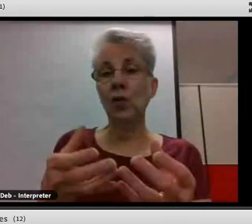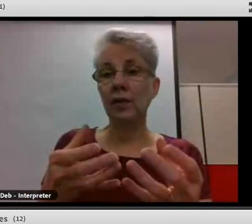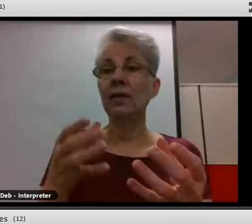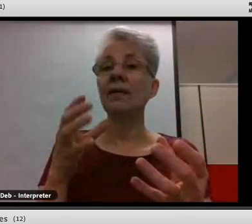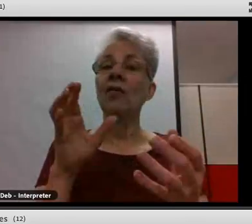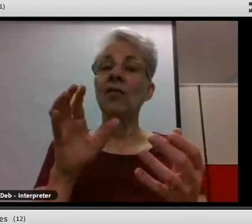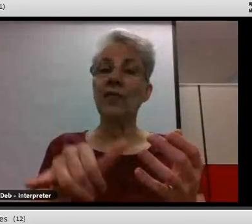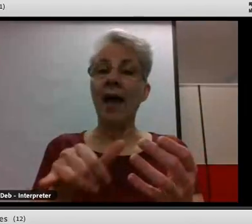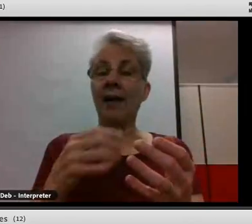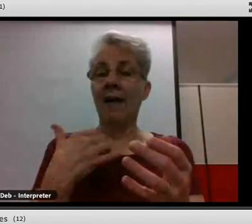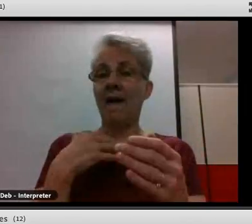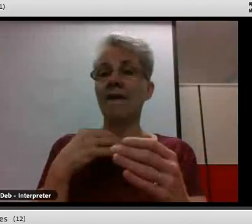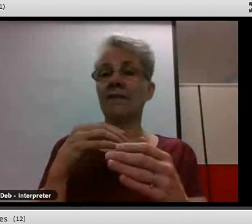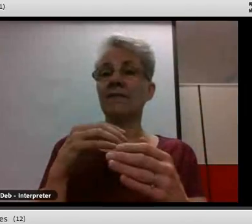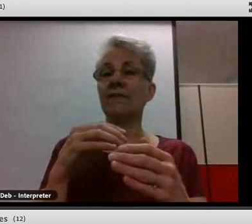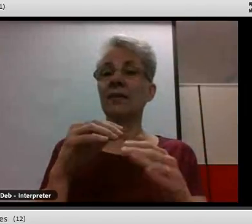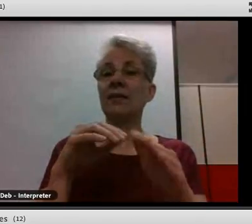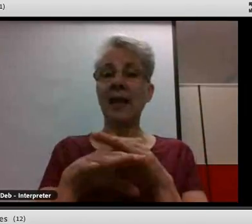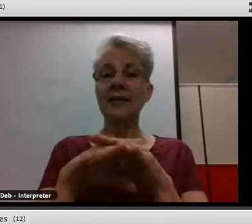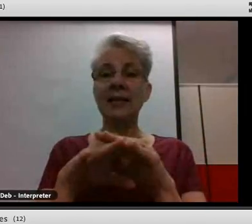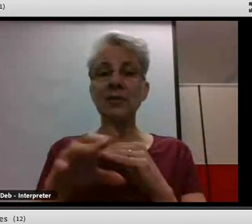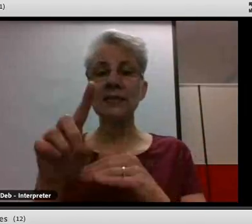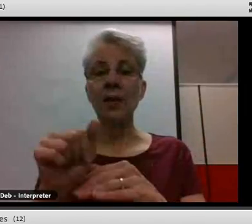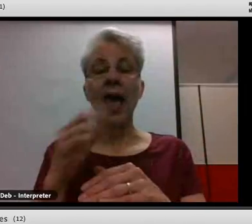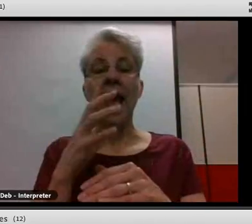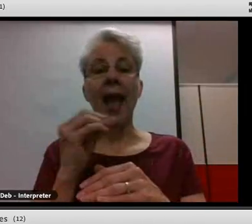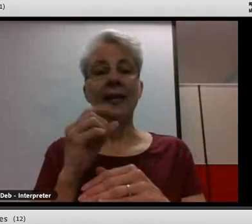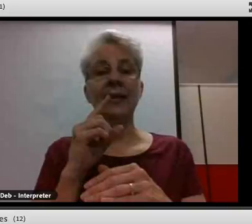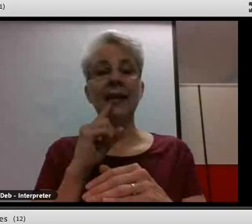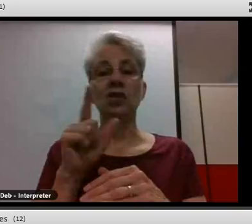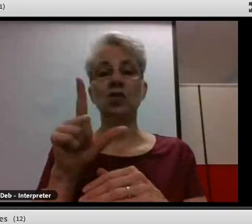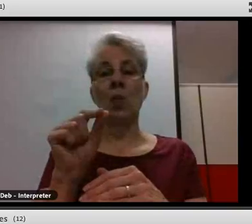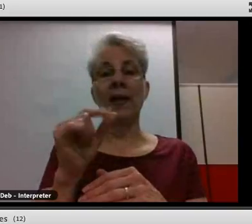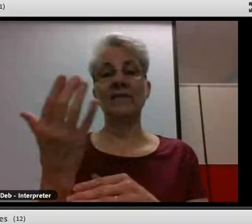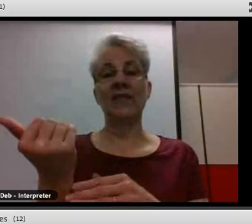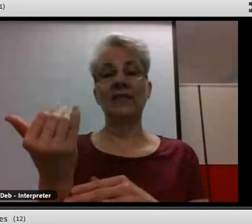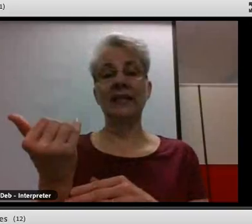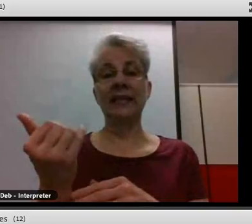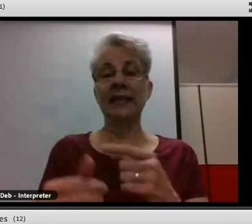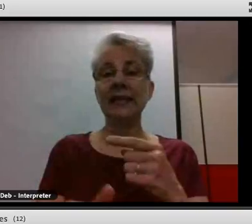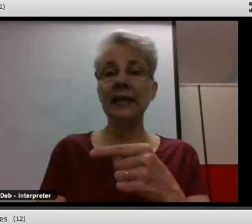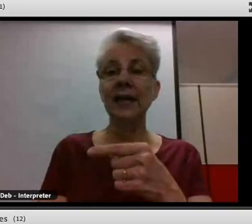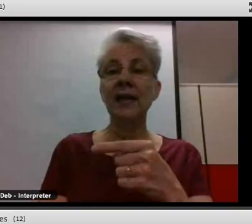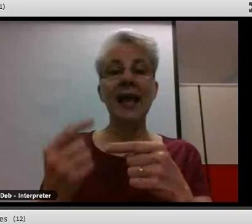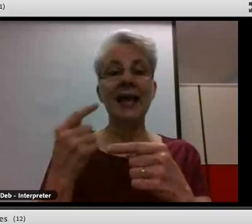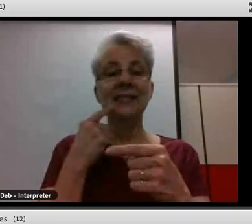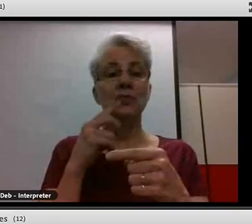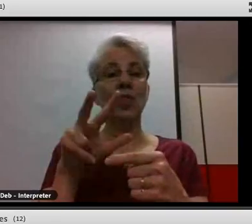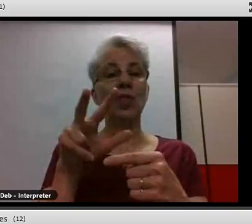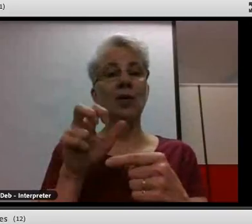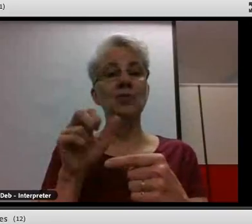So ALA also focuses on employment. Think about your libraries and how many people --